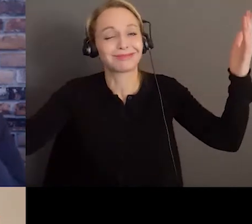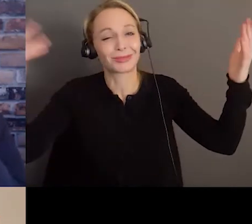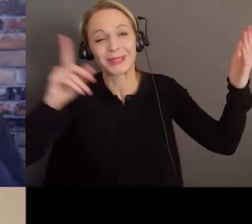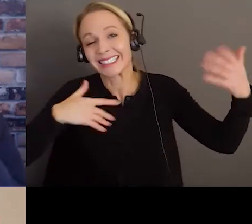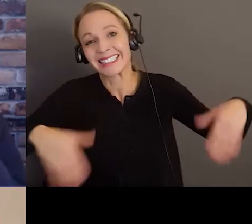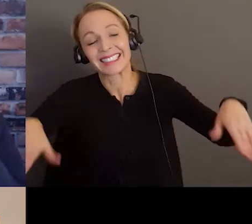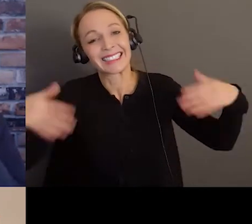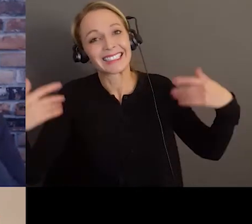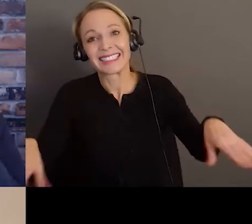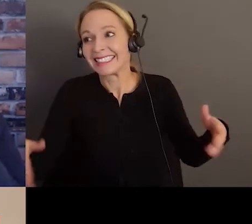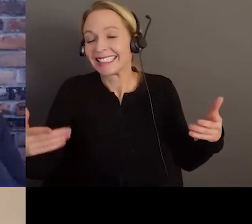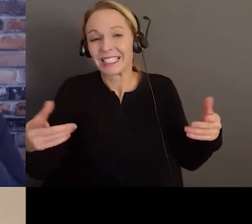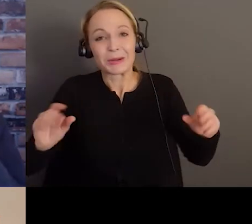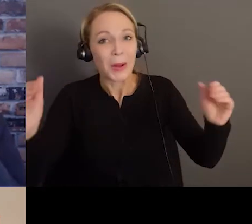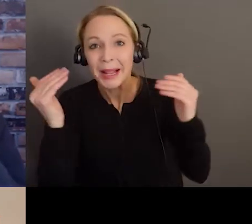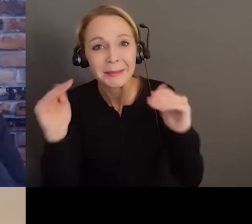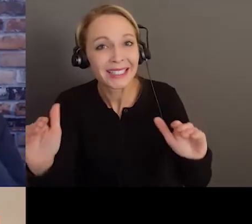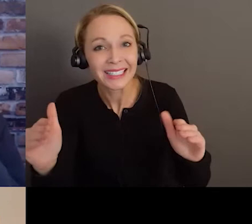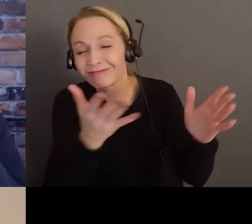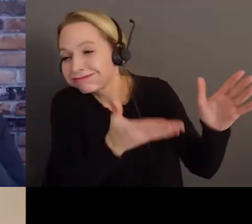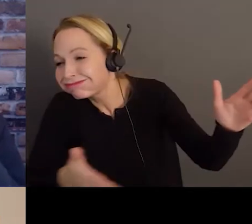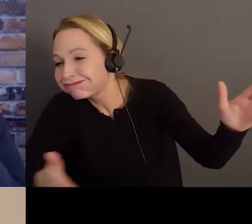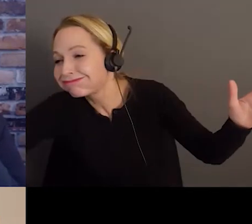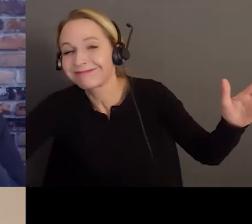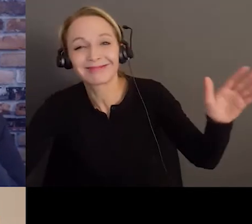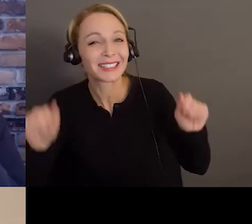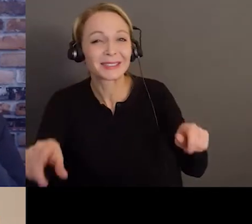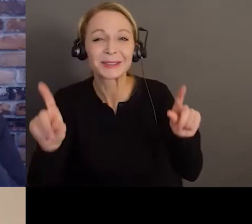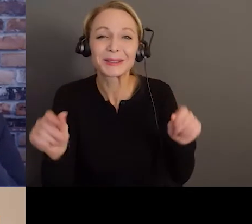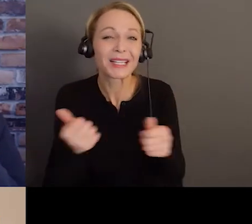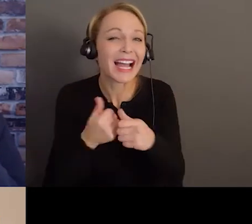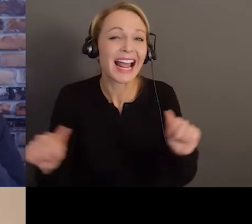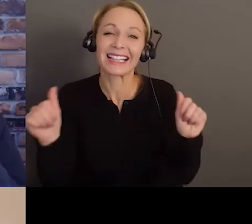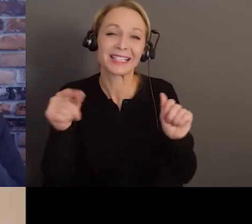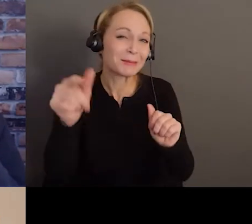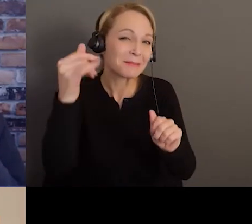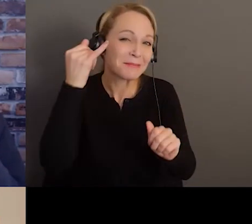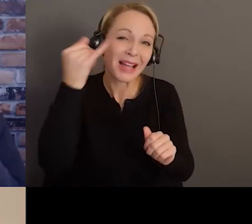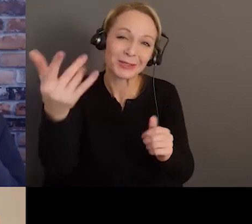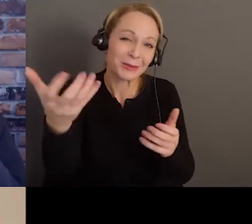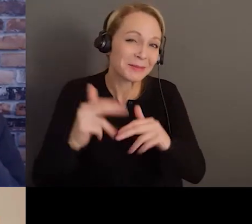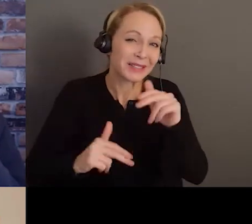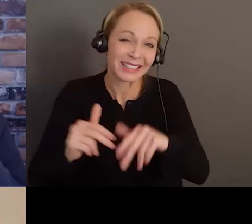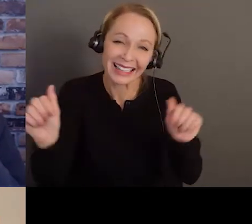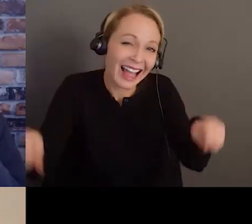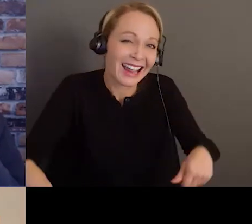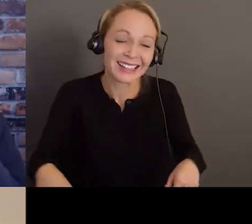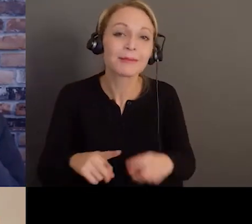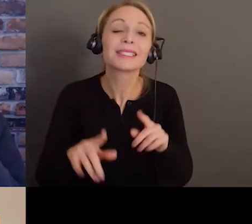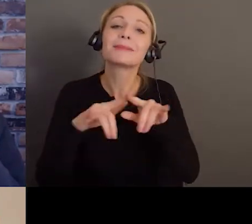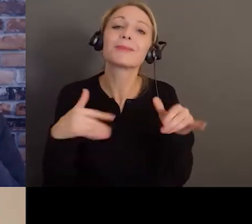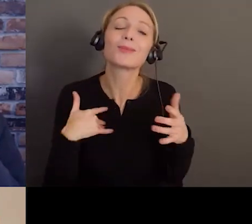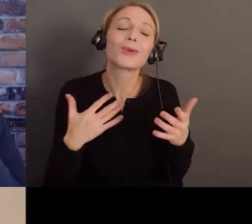IMAGINE YOU WANT TO BUILD. BUT AT THE SAME TIME WE WOULD LOVE TO HEAR FROM YOU. YEAH.